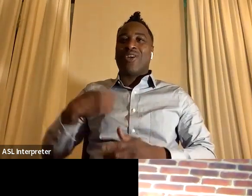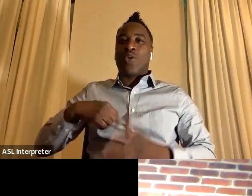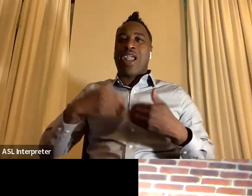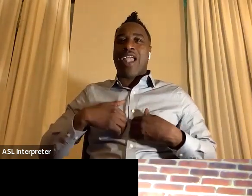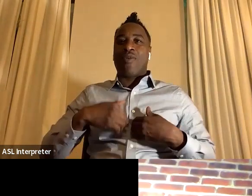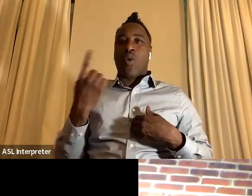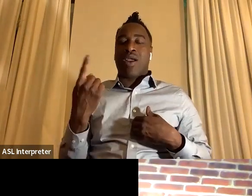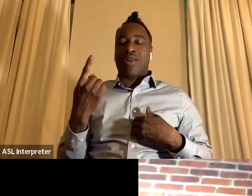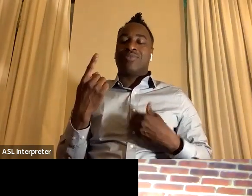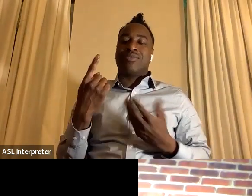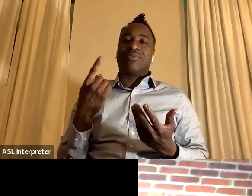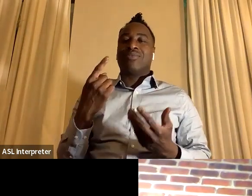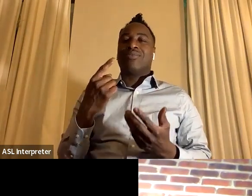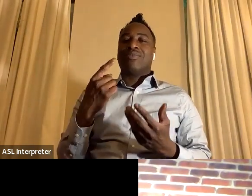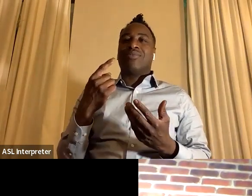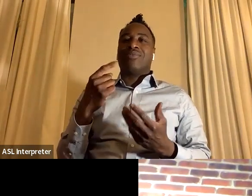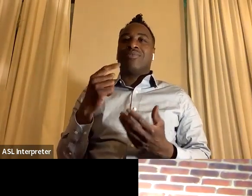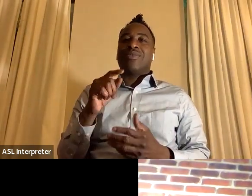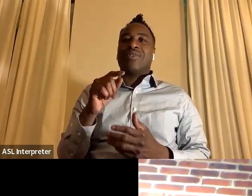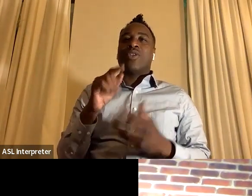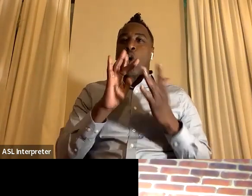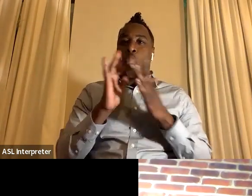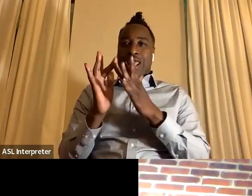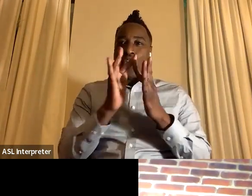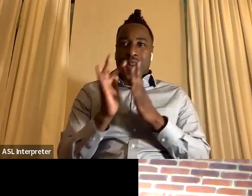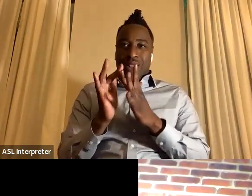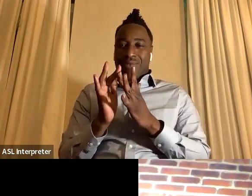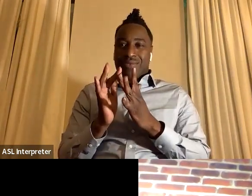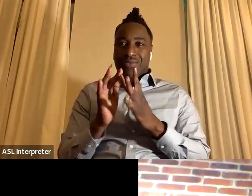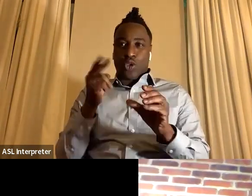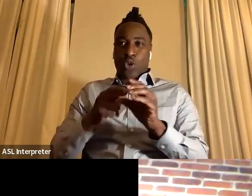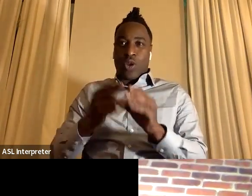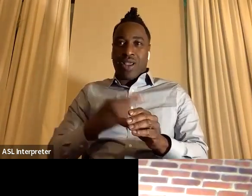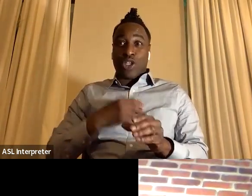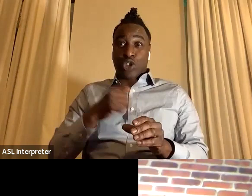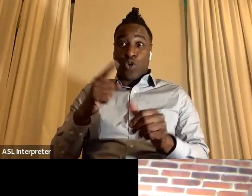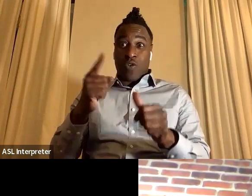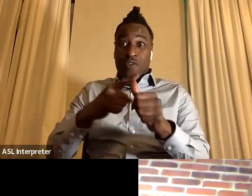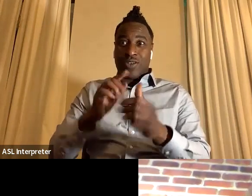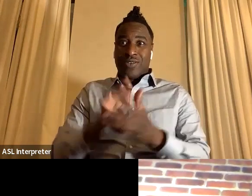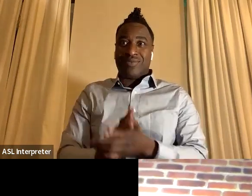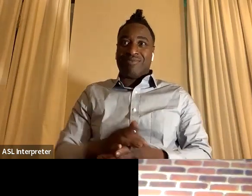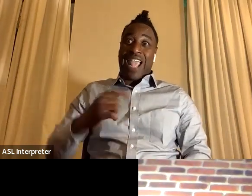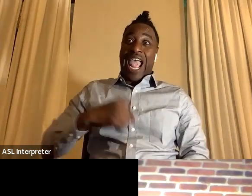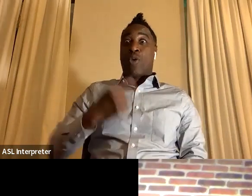I'd love for them to go first. Like I'm the one joining virtually, I guess